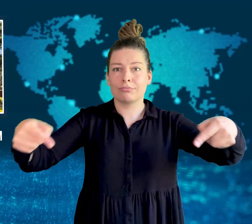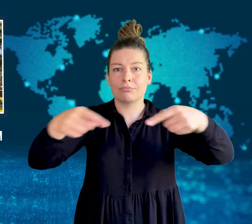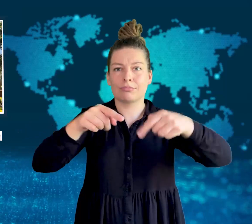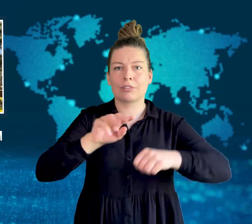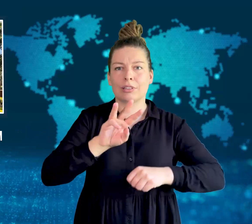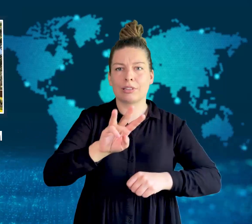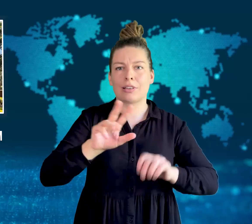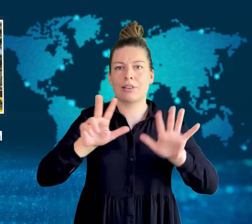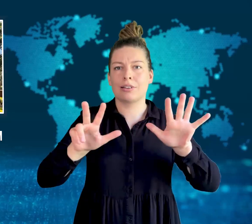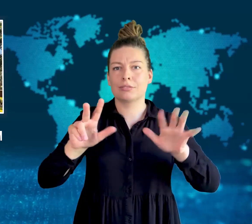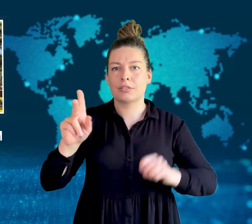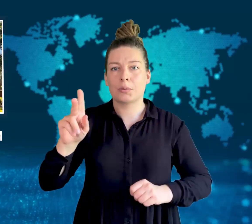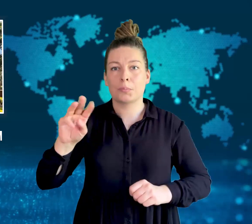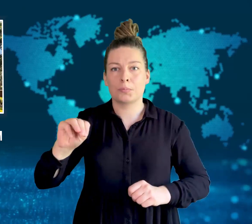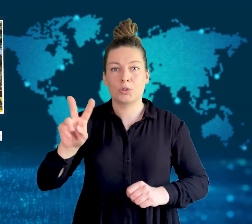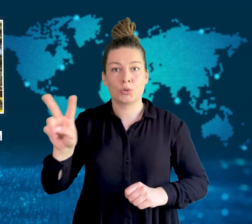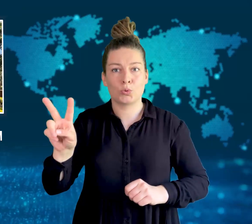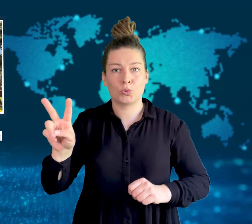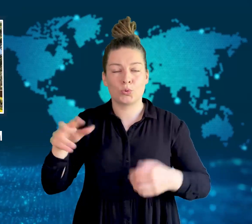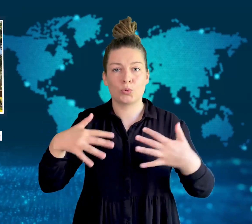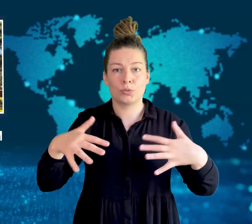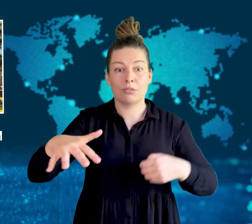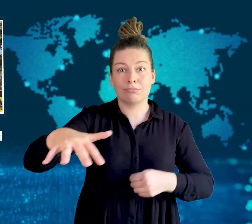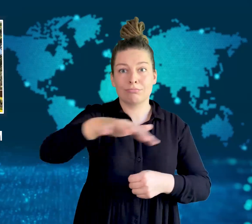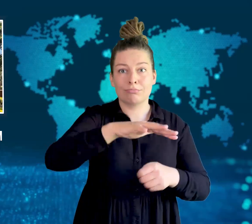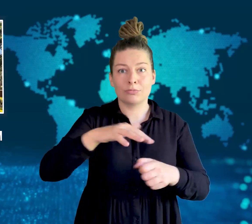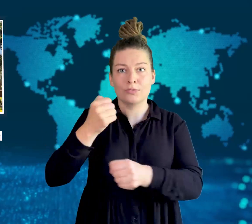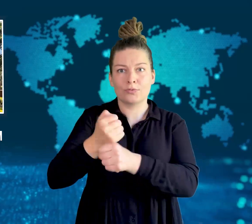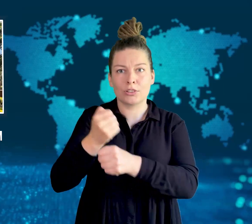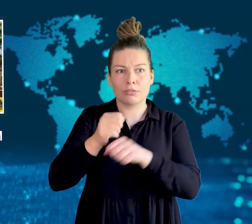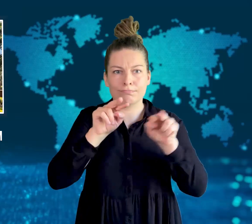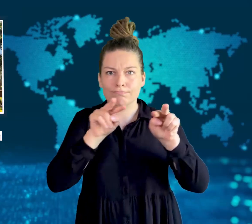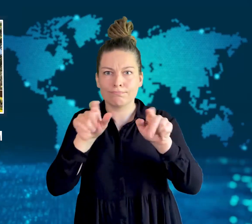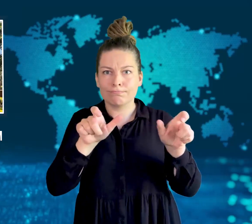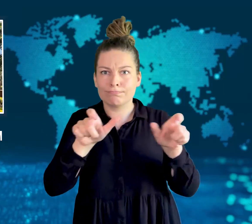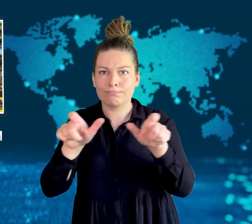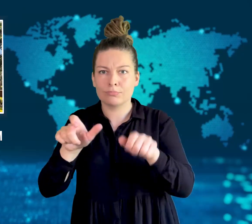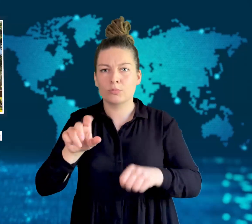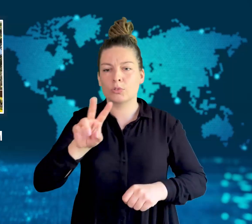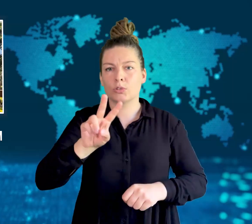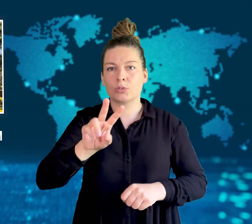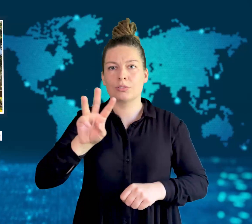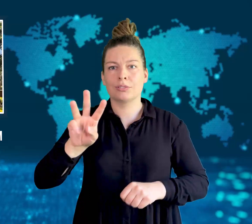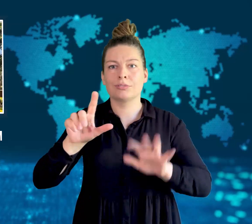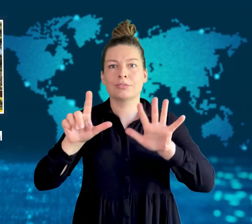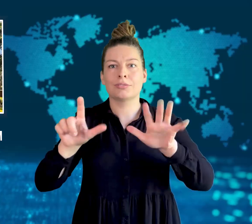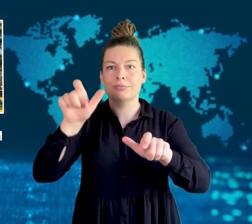The grower is the main exporter of produce in Kenya